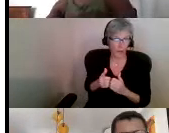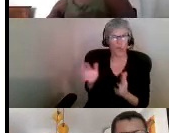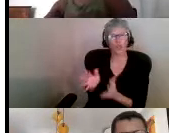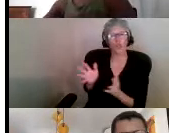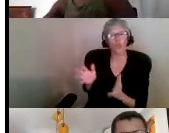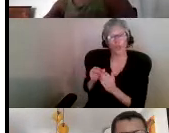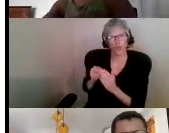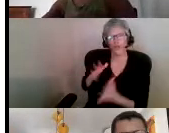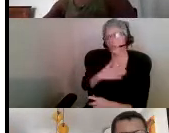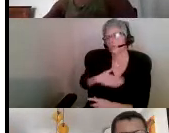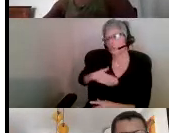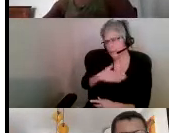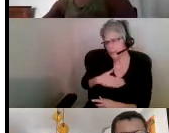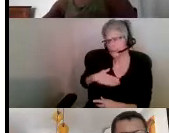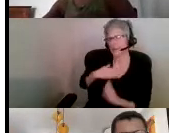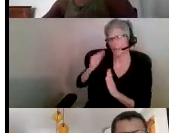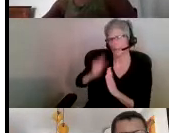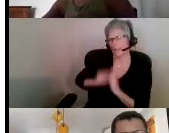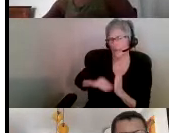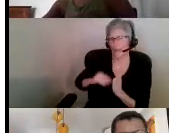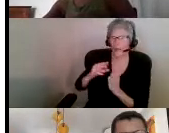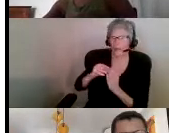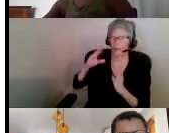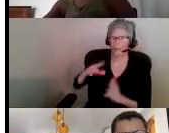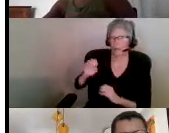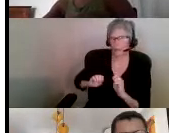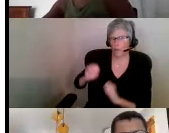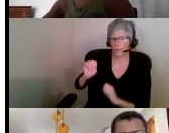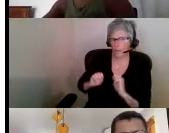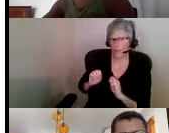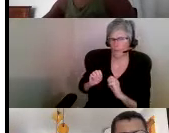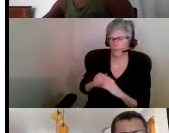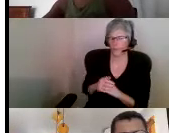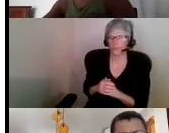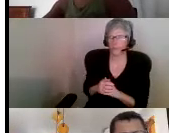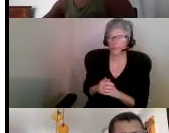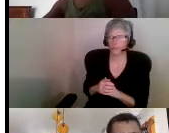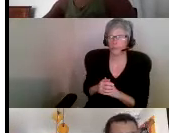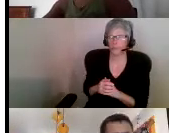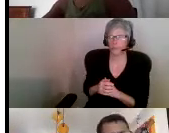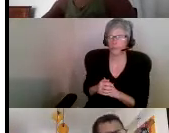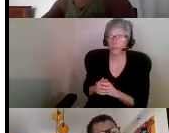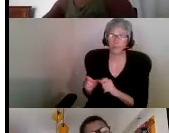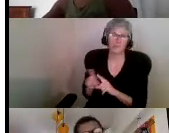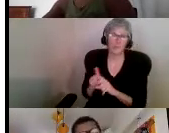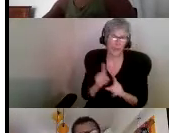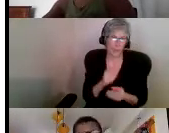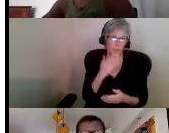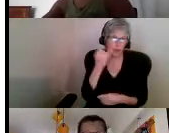the student evaluations. It is also a good idea but a lot of faculty use different